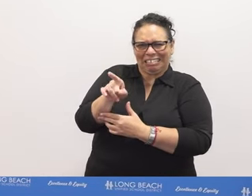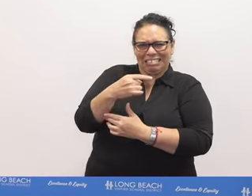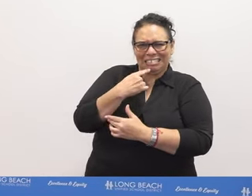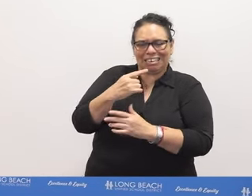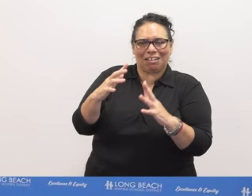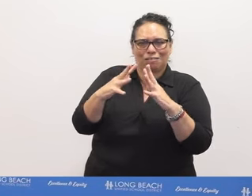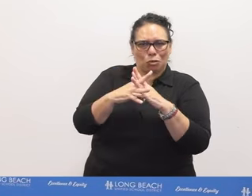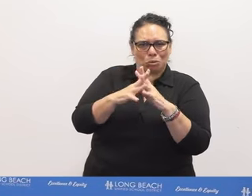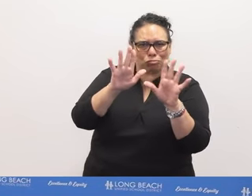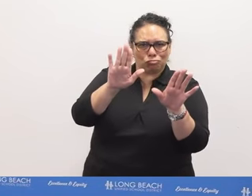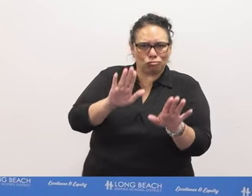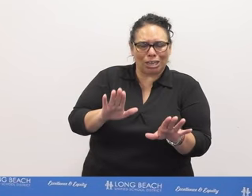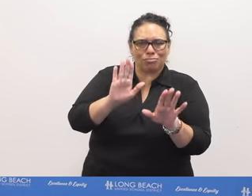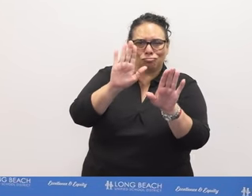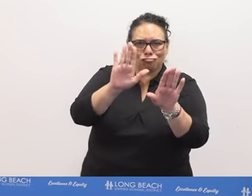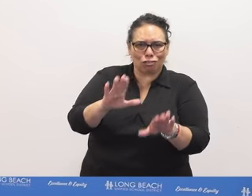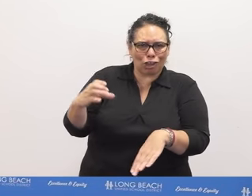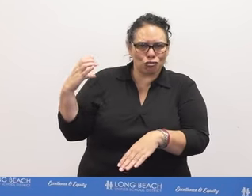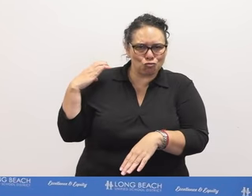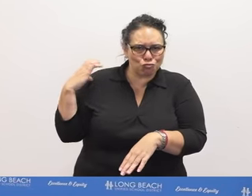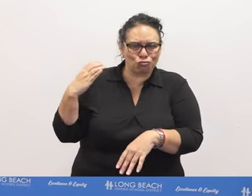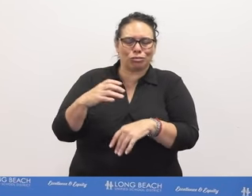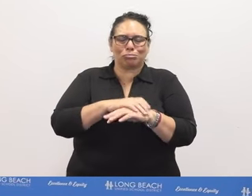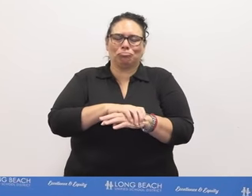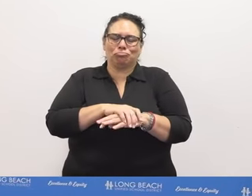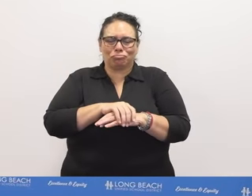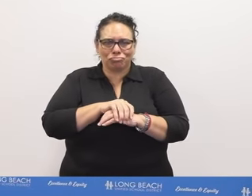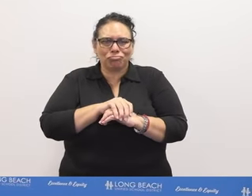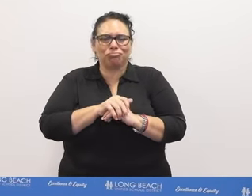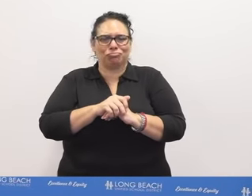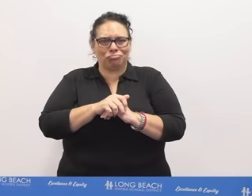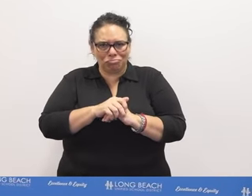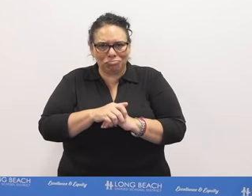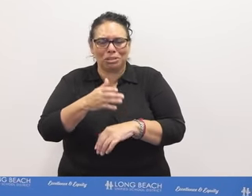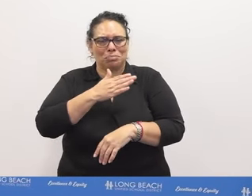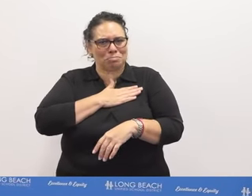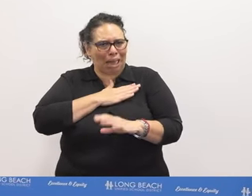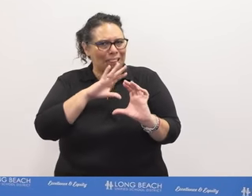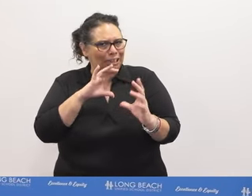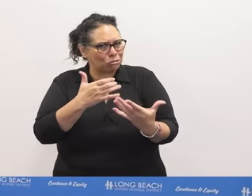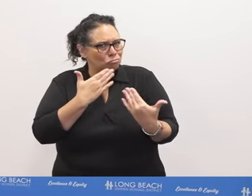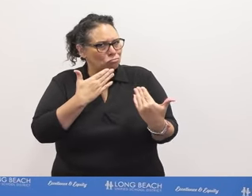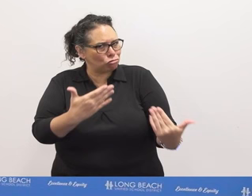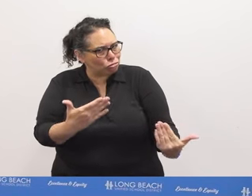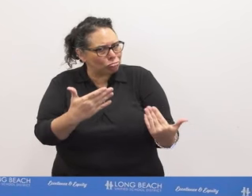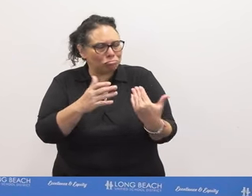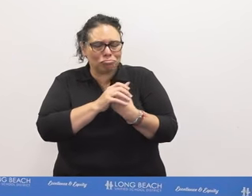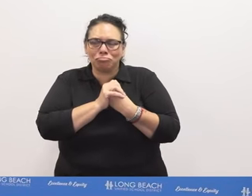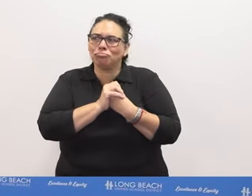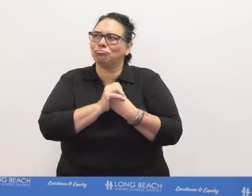We had great coaches and all, and my classes were good. They were okay.